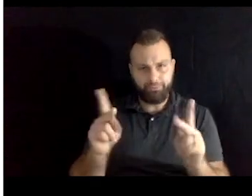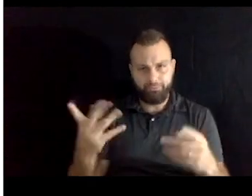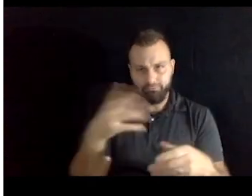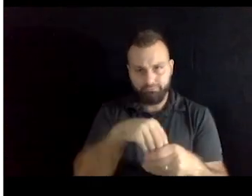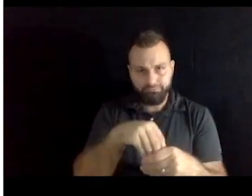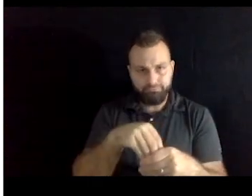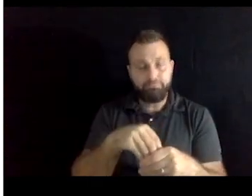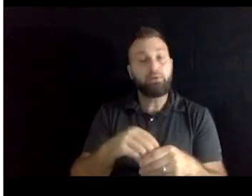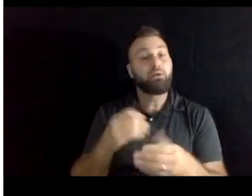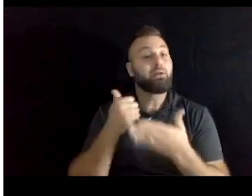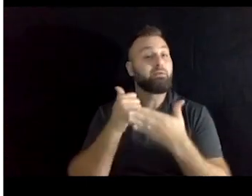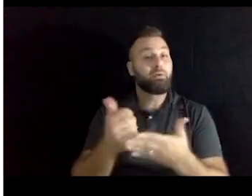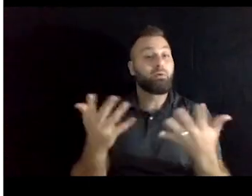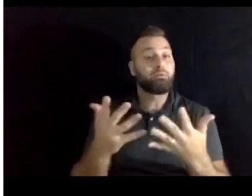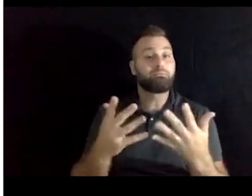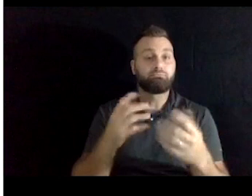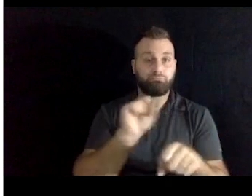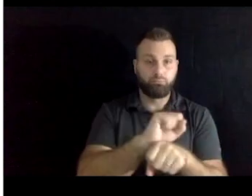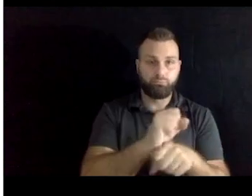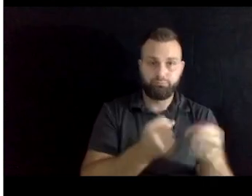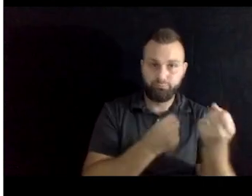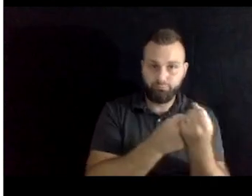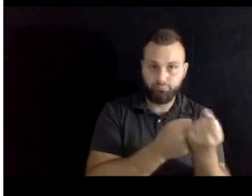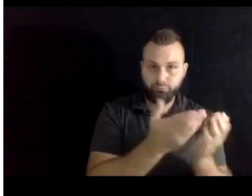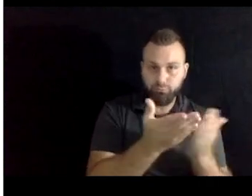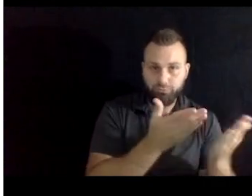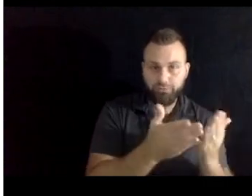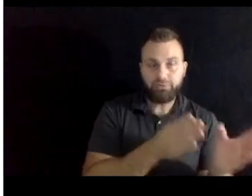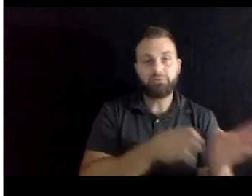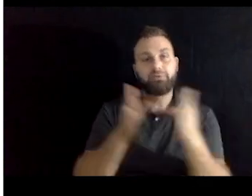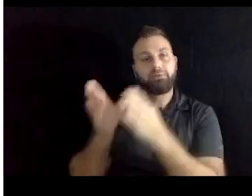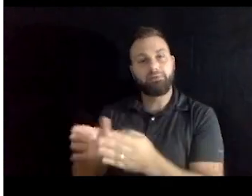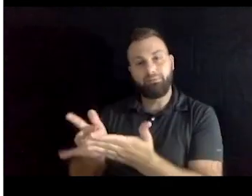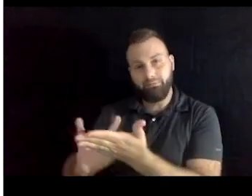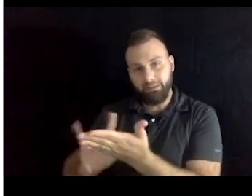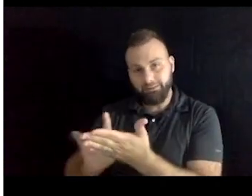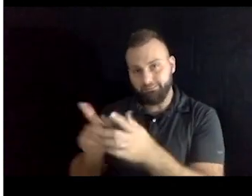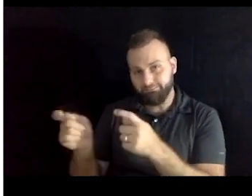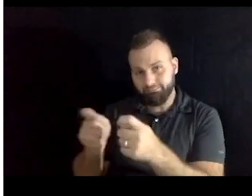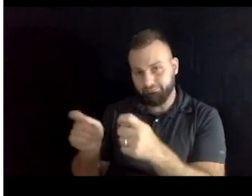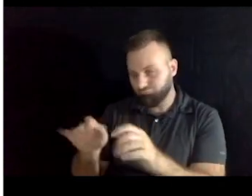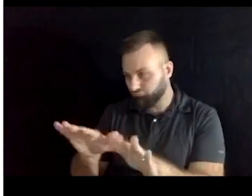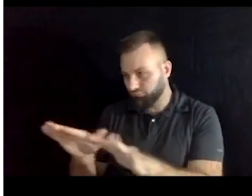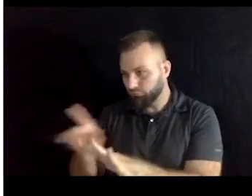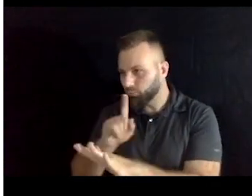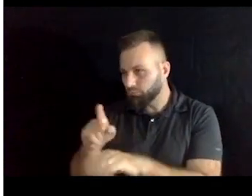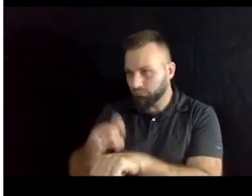and it also provided medication management that allowed these individuals to